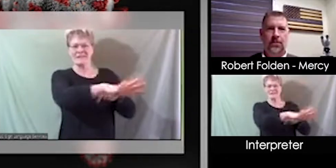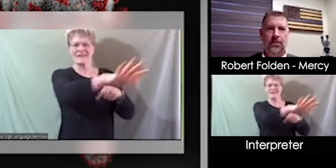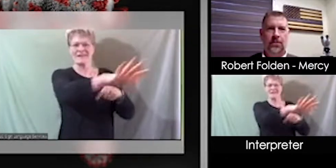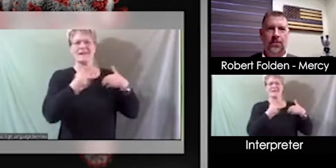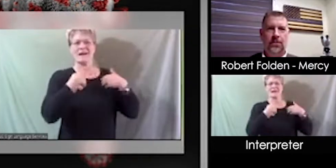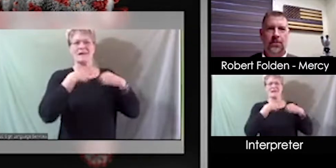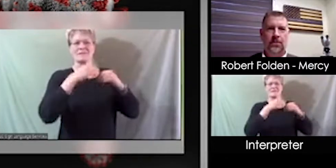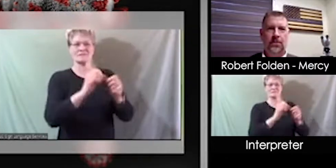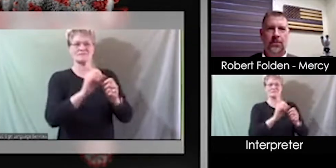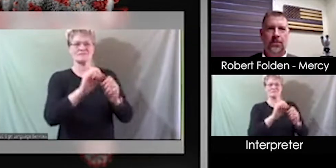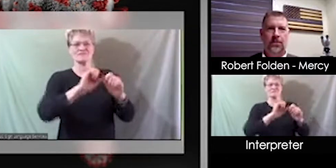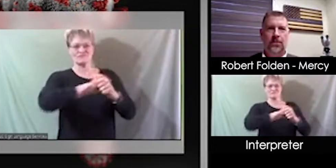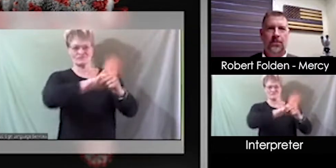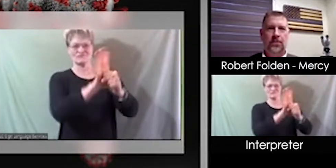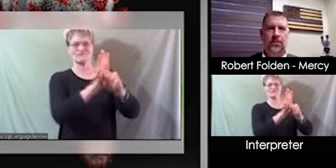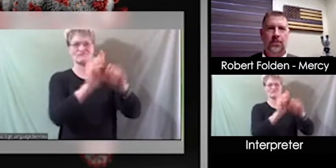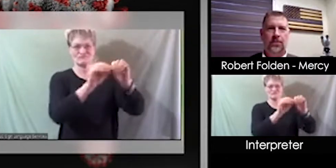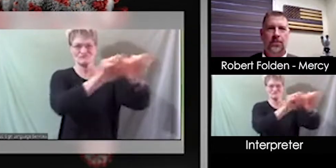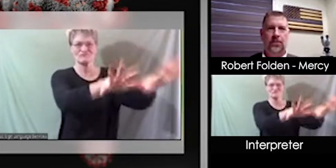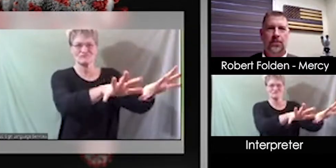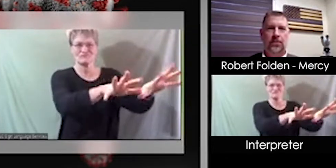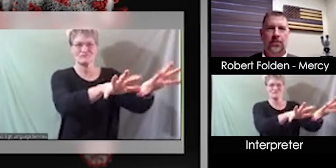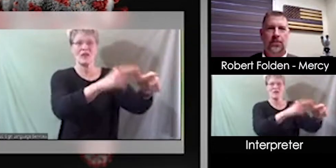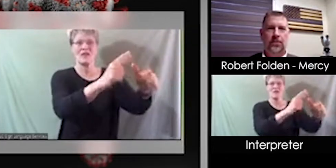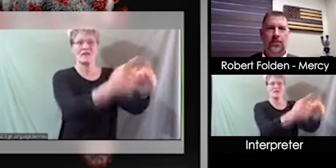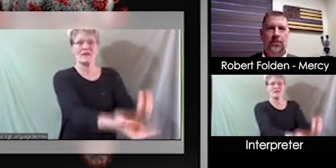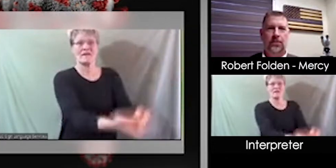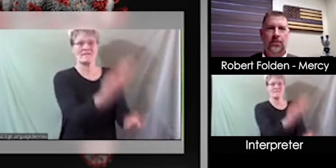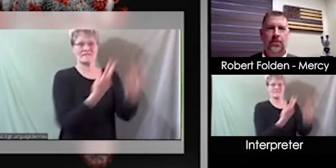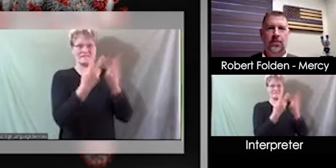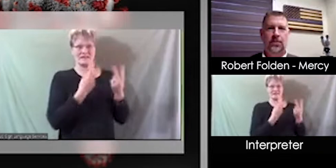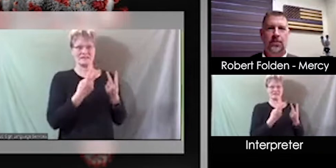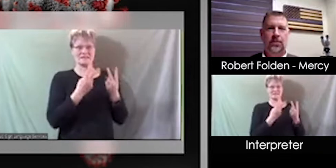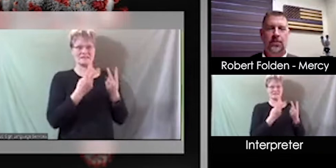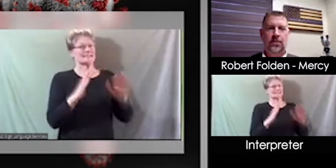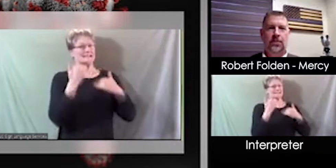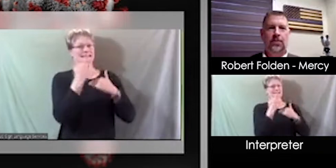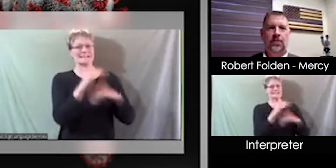really limit that to only absolutely necessary visits we would really